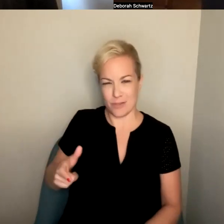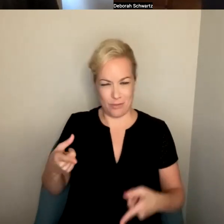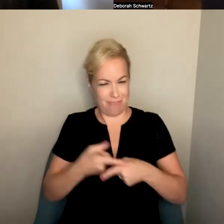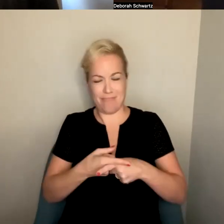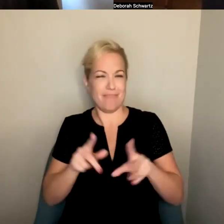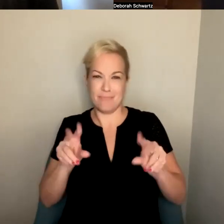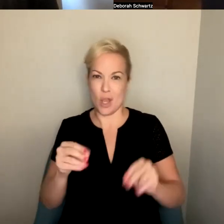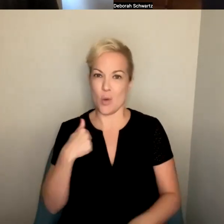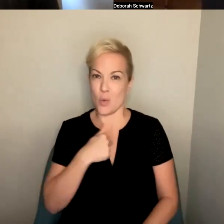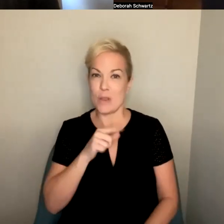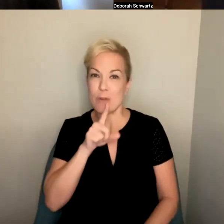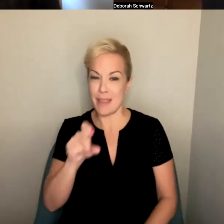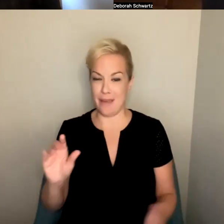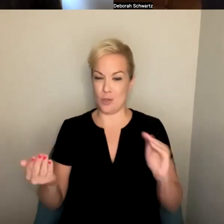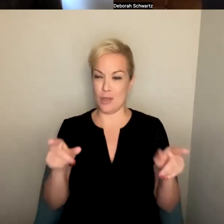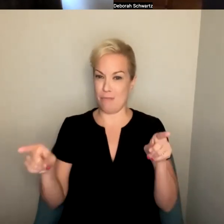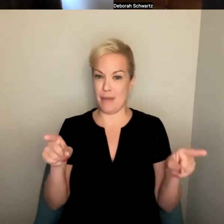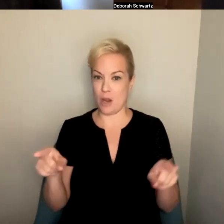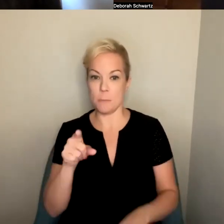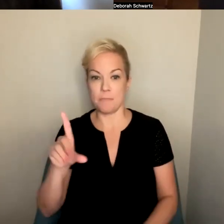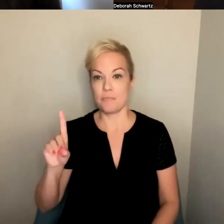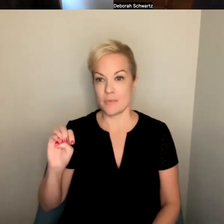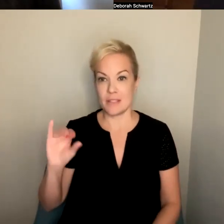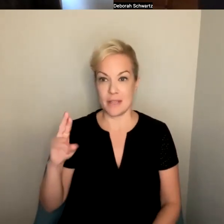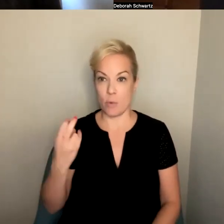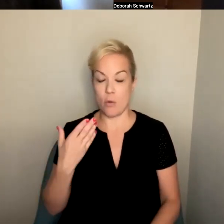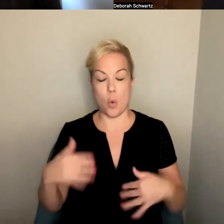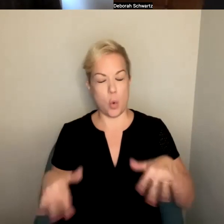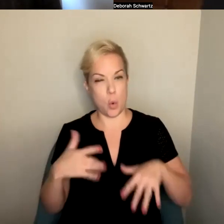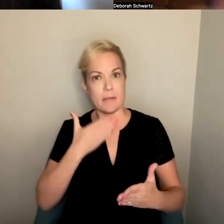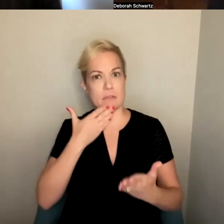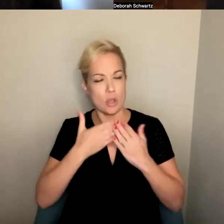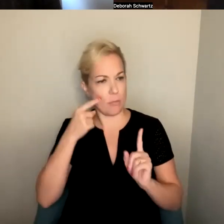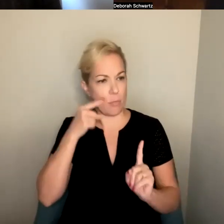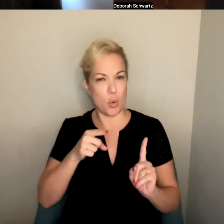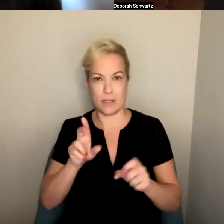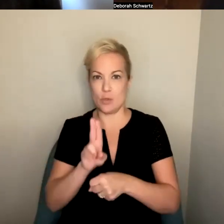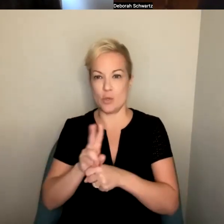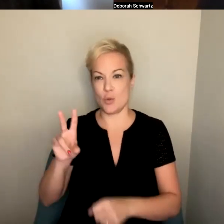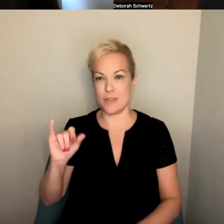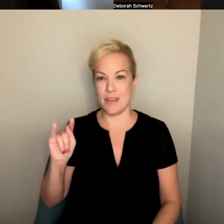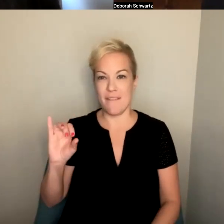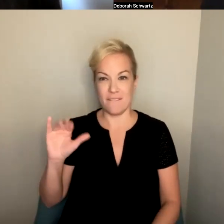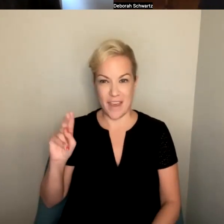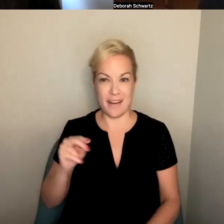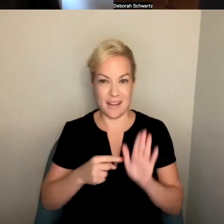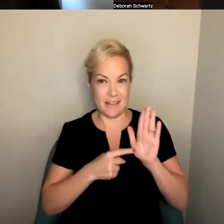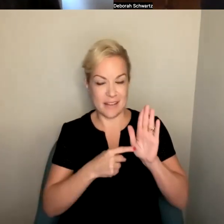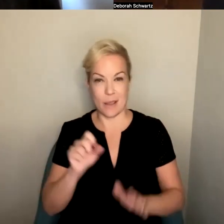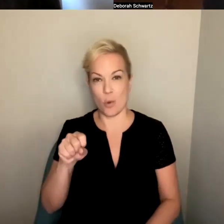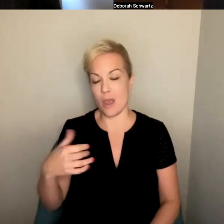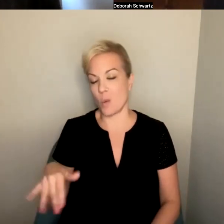That's really, that's, that's very helpful to to have you put it in that clear, stark term. It,